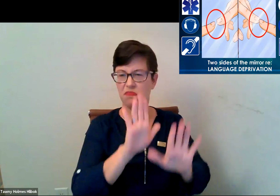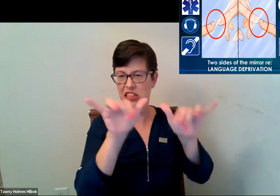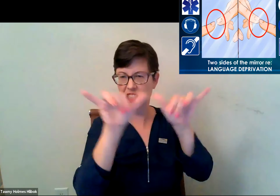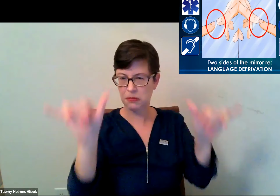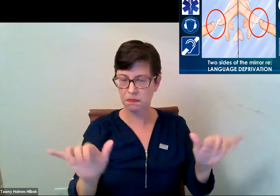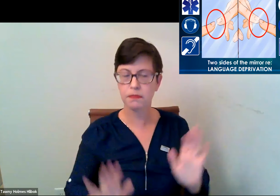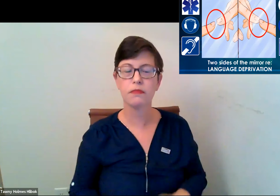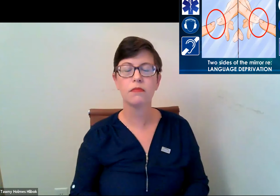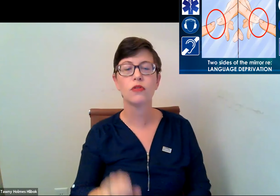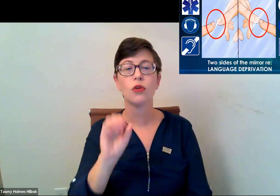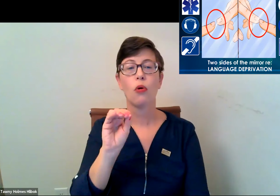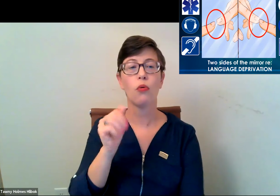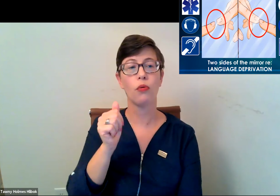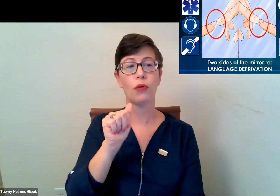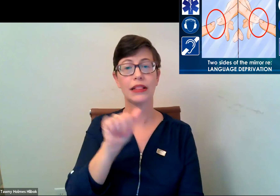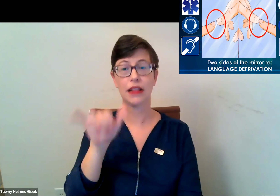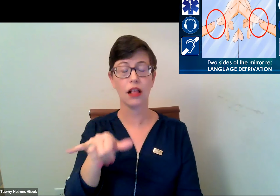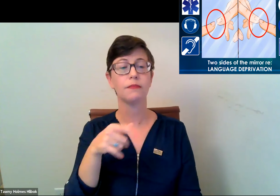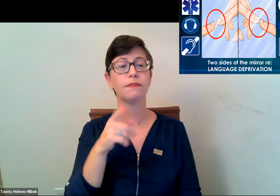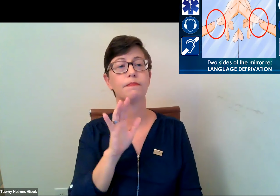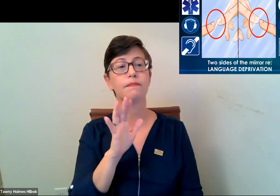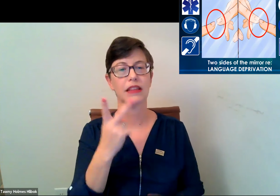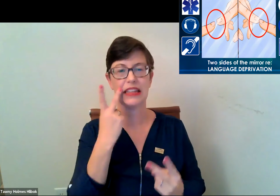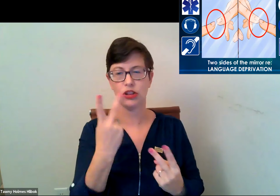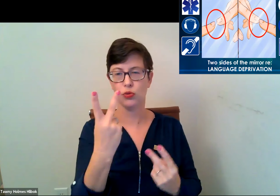Any concepts in these systems that would infer that English is somehow better than